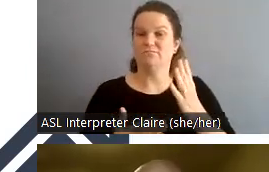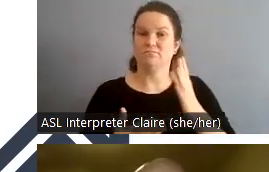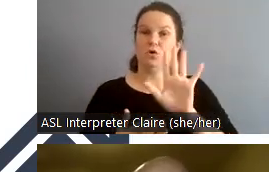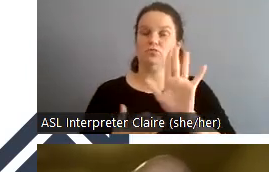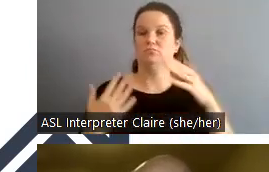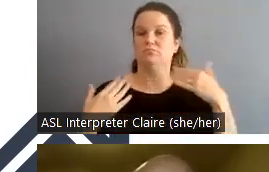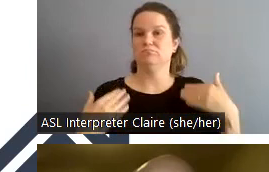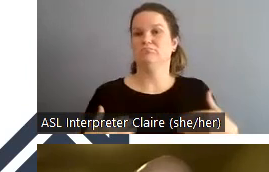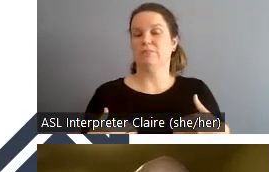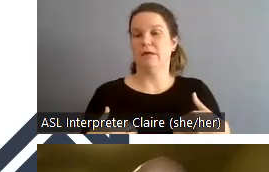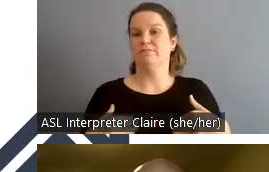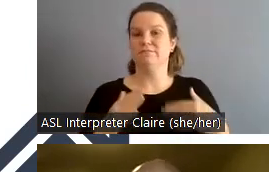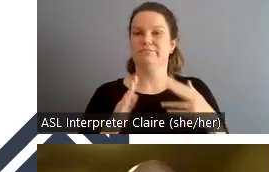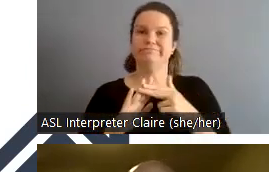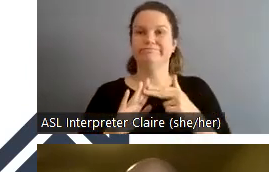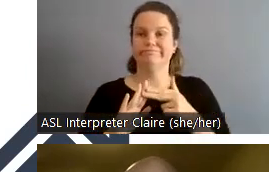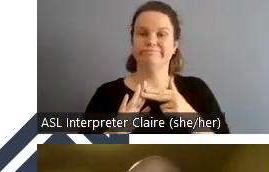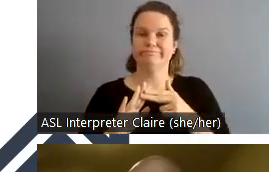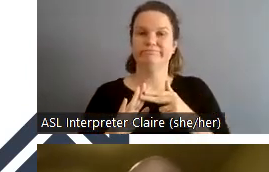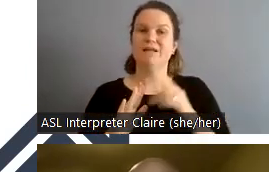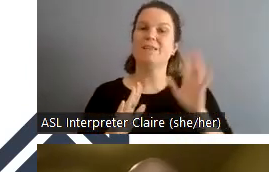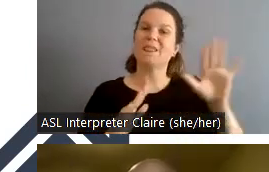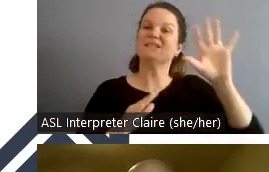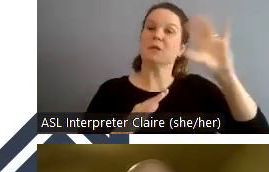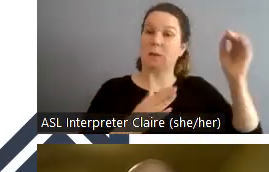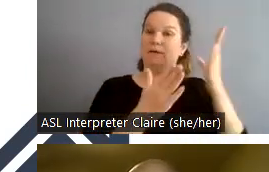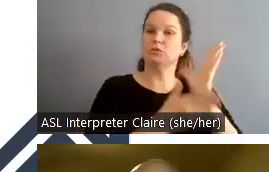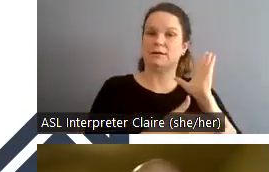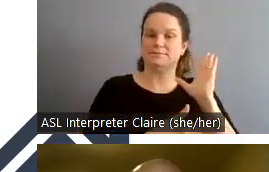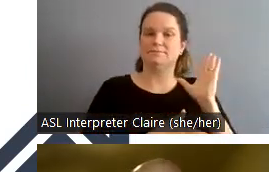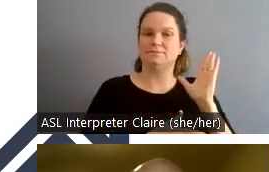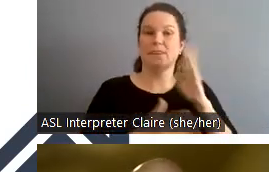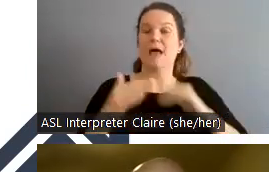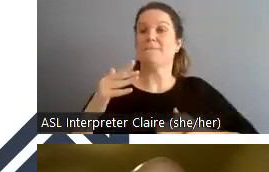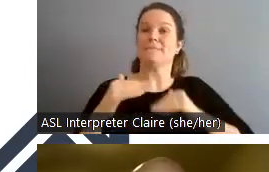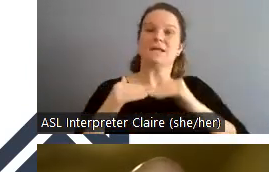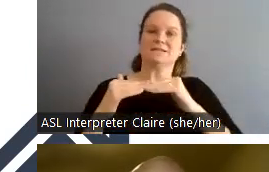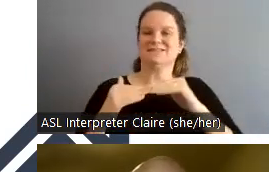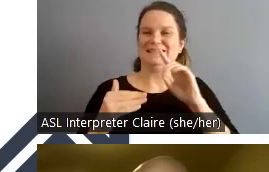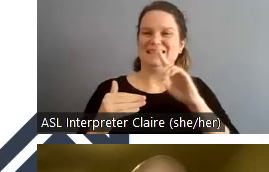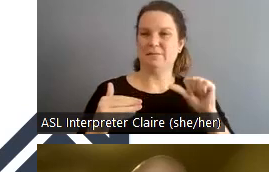threshold of a disability. That's an employer's right, but you know when we